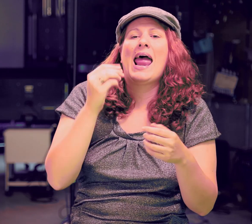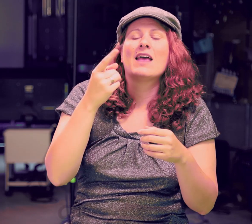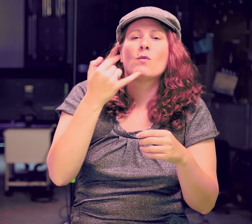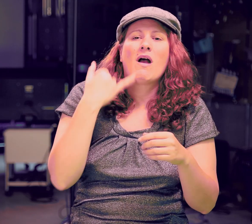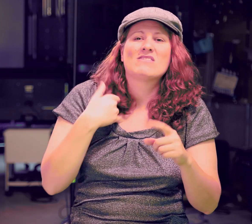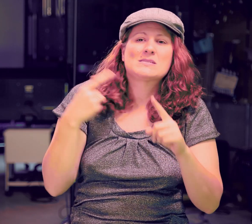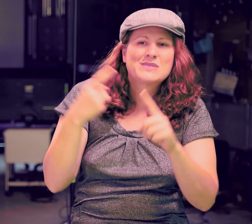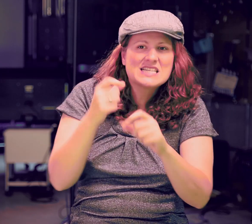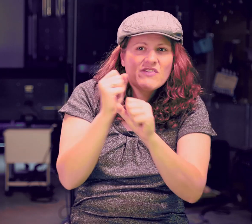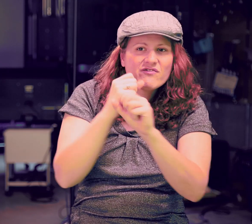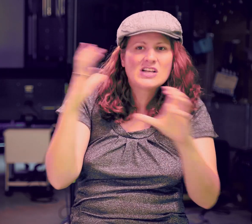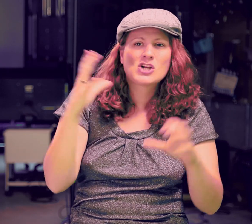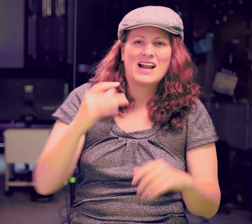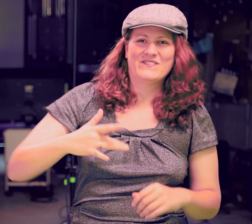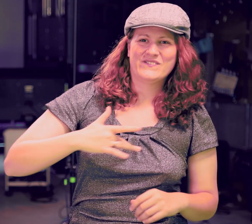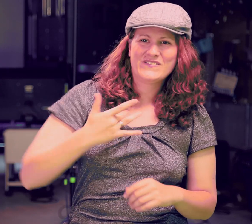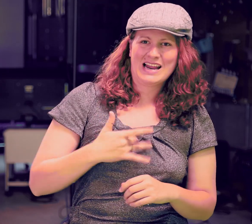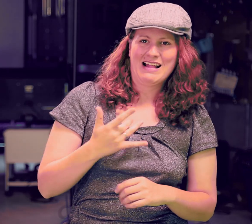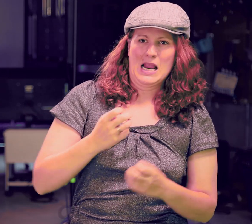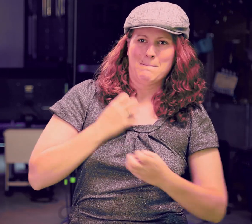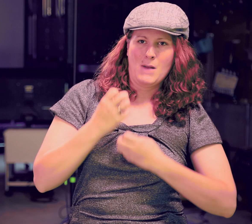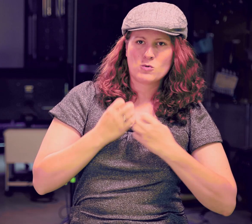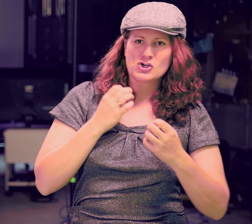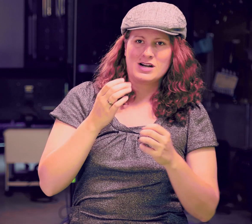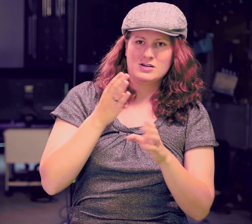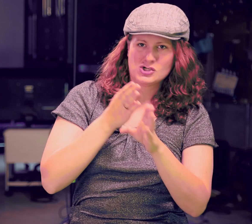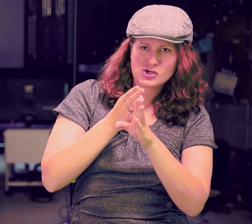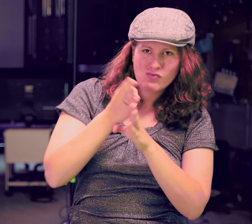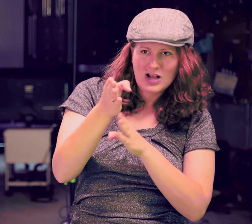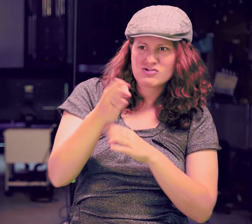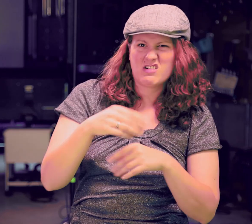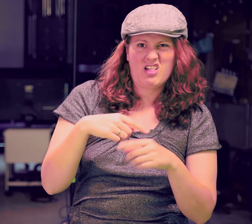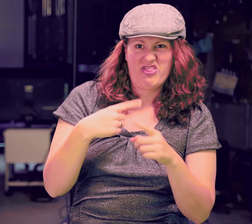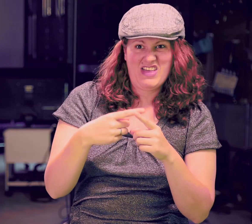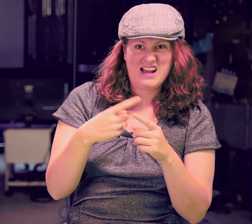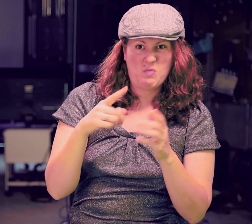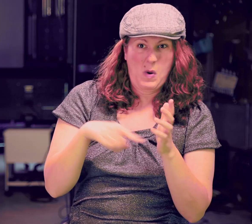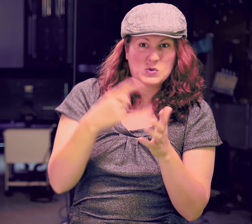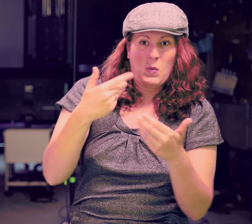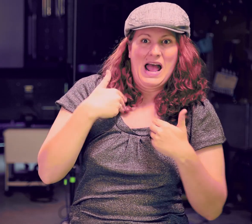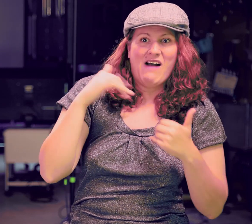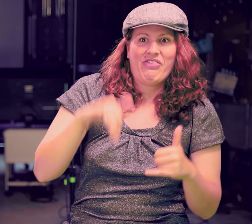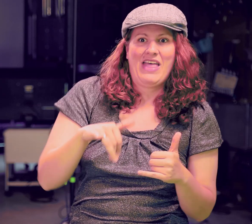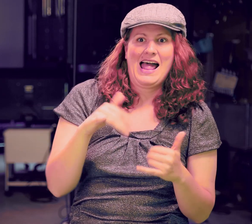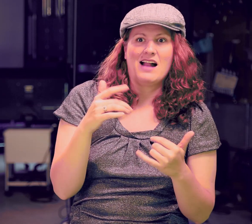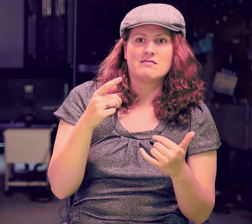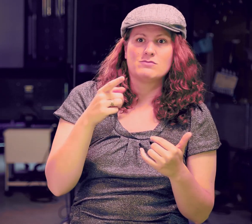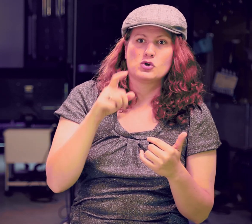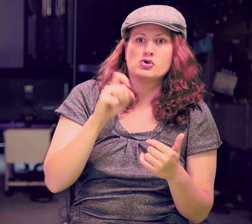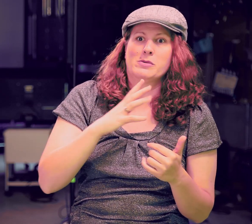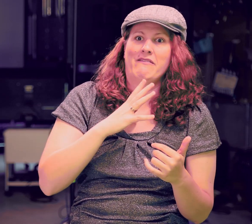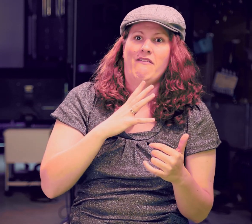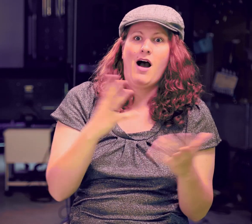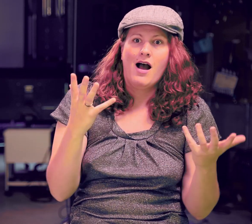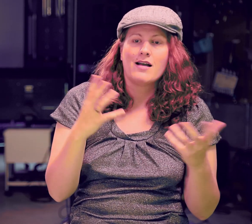if you have a specific vision of feeling direction or emotion then once you have that, you should be fine.